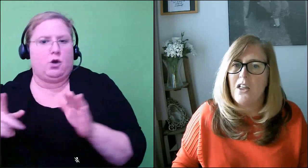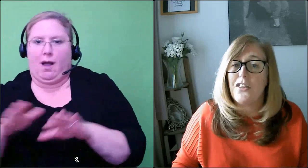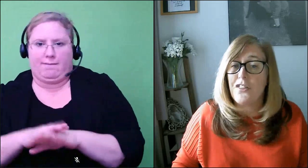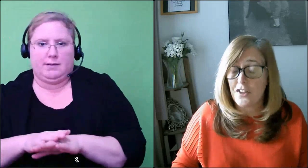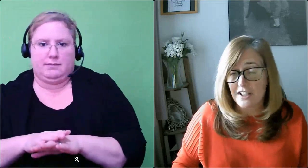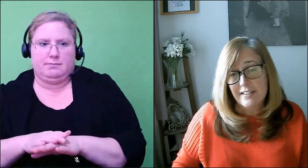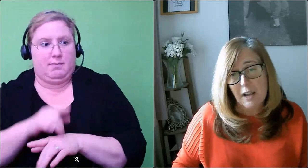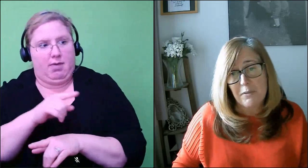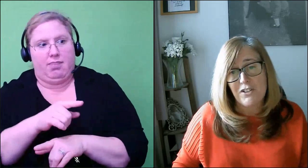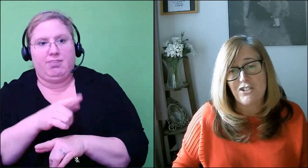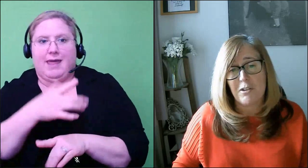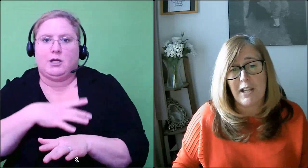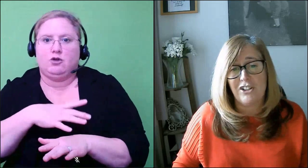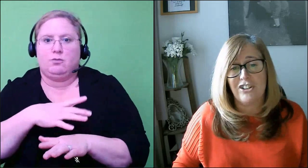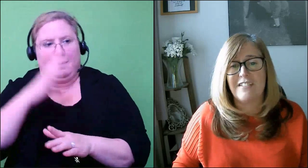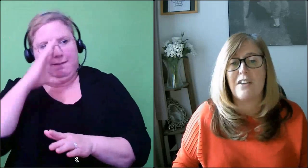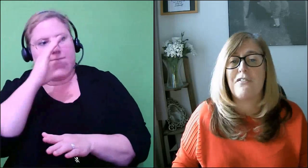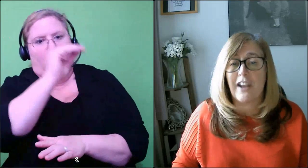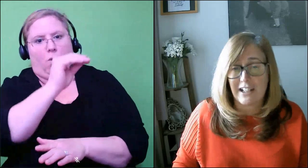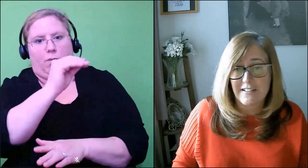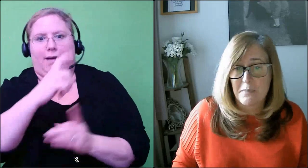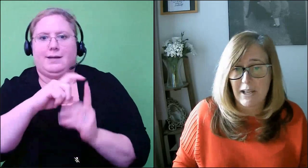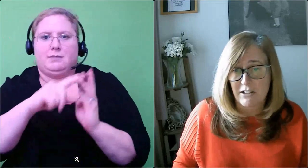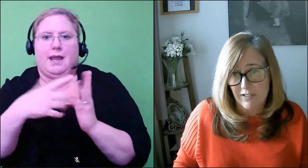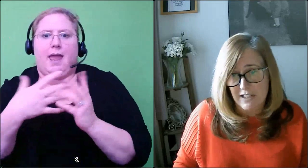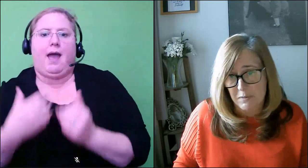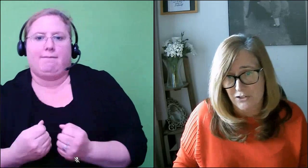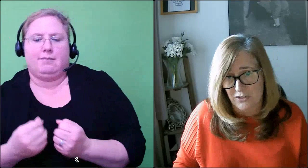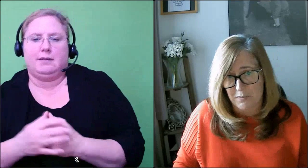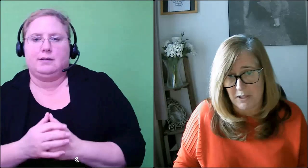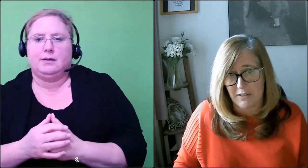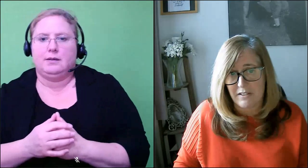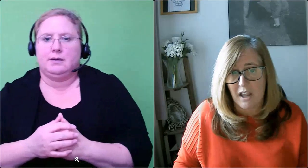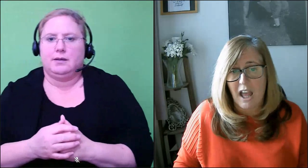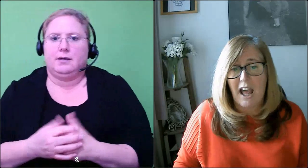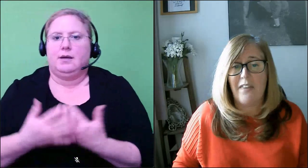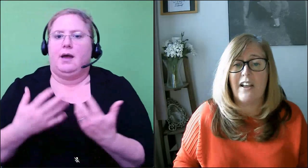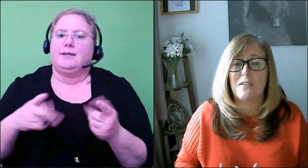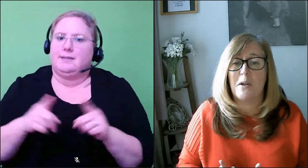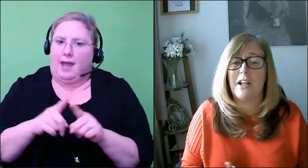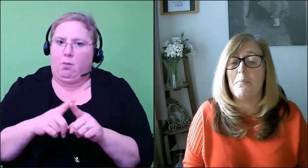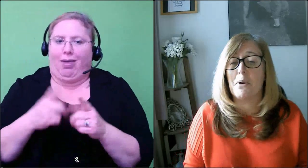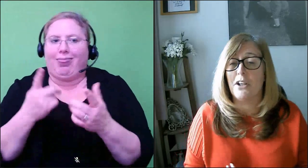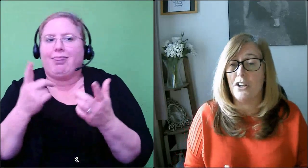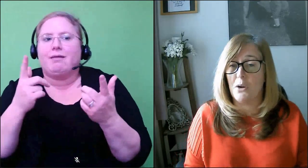The third type of discrimination is failure to make reasonable adjustments, and that's